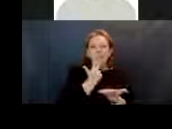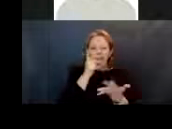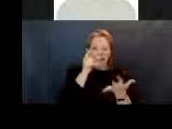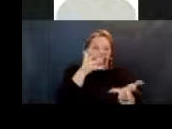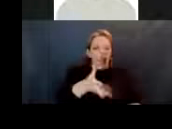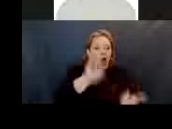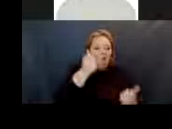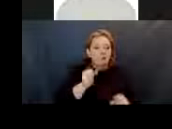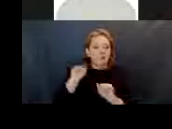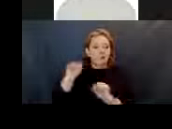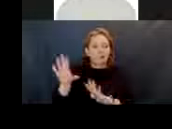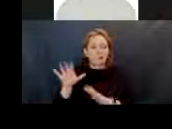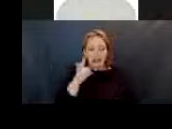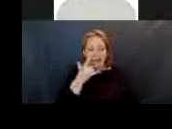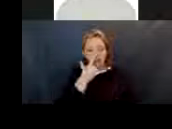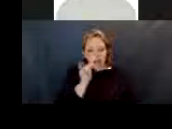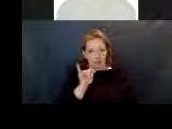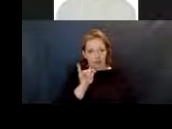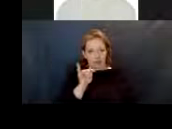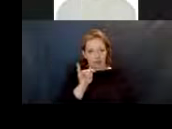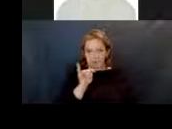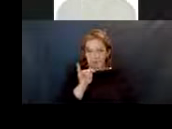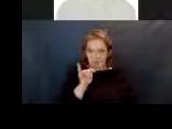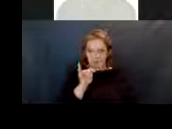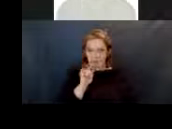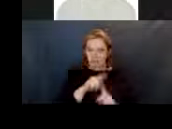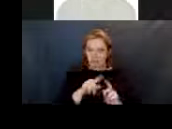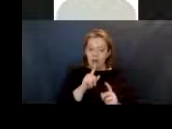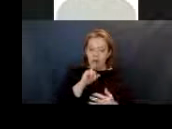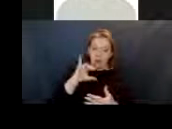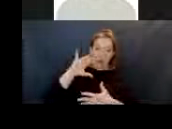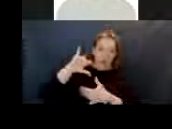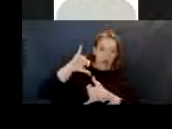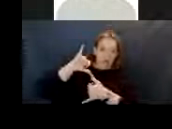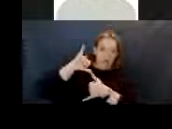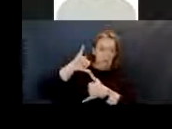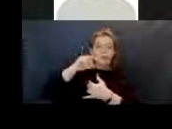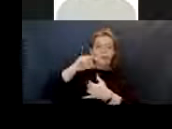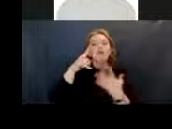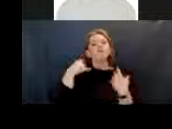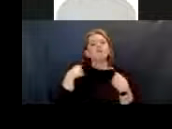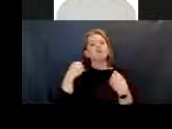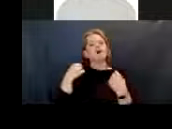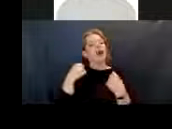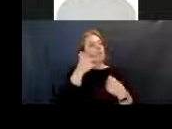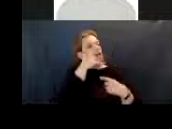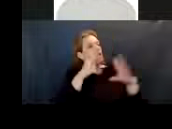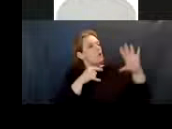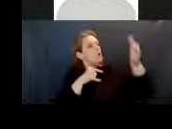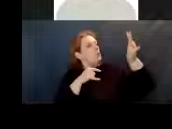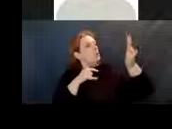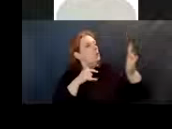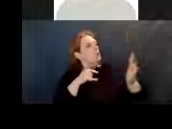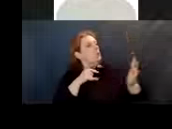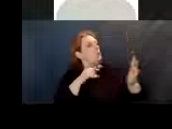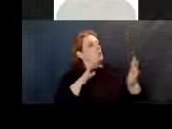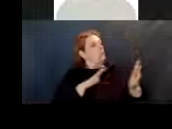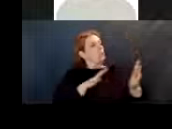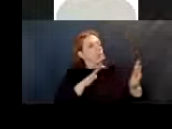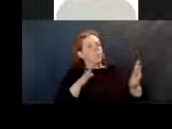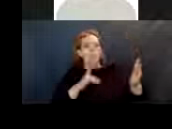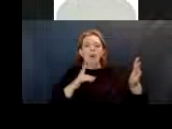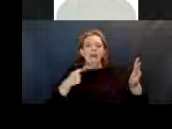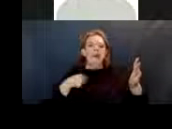from the road, from about 50 from 50 yards away, but once you get up on them they're,